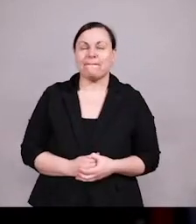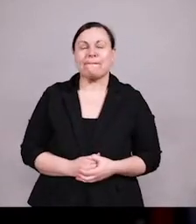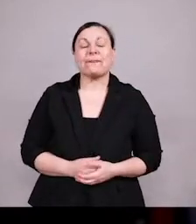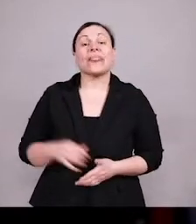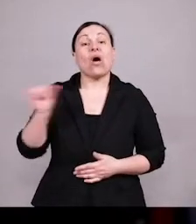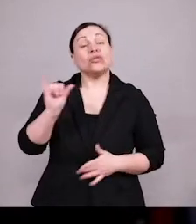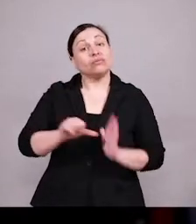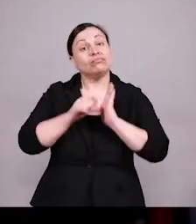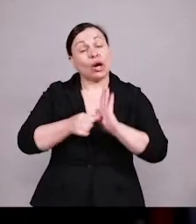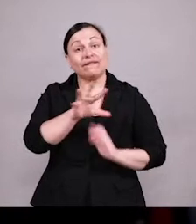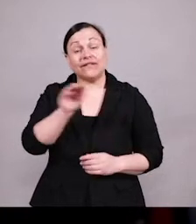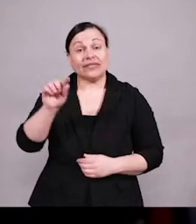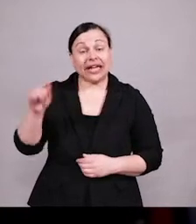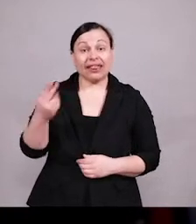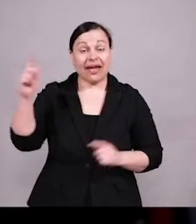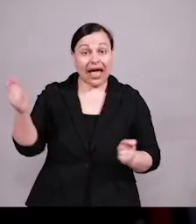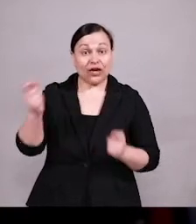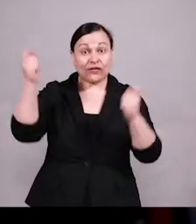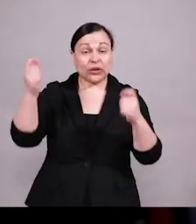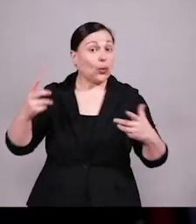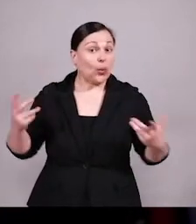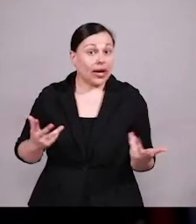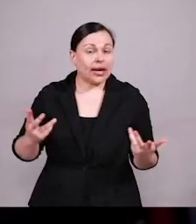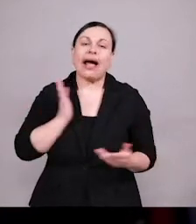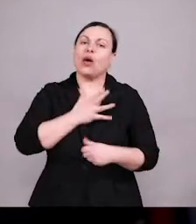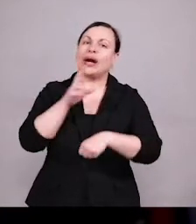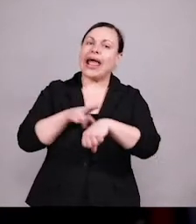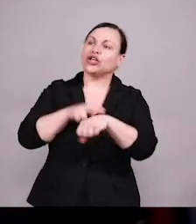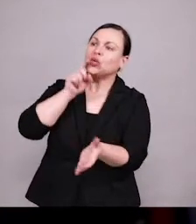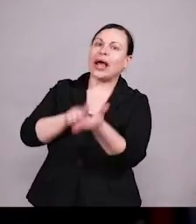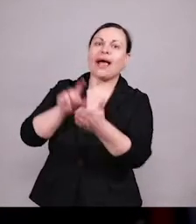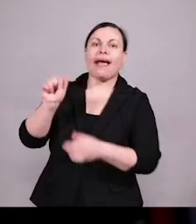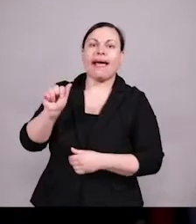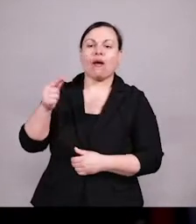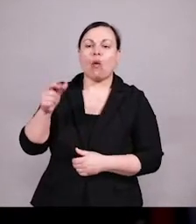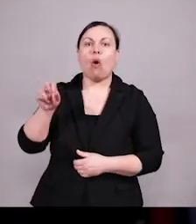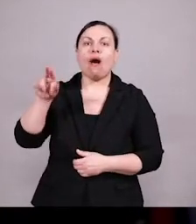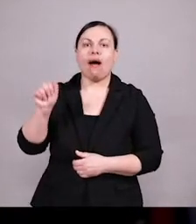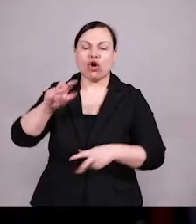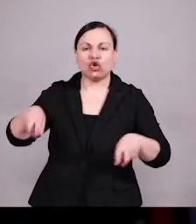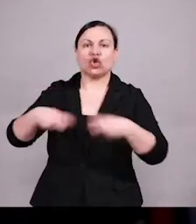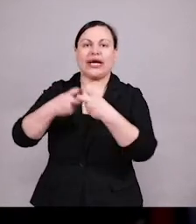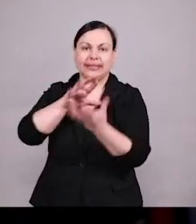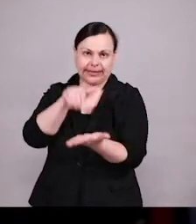Also marking its 50th anniversary is our nationally recognized Agora Crisis Center